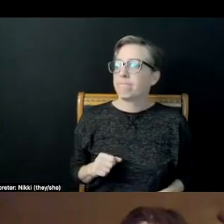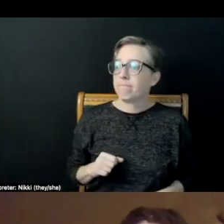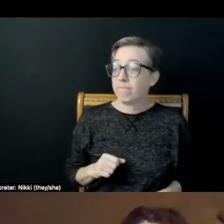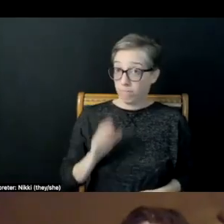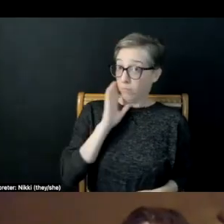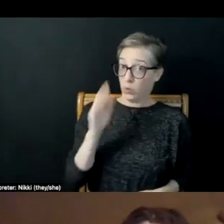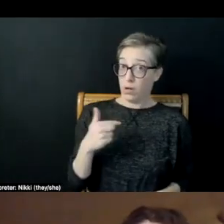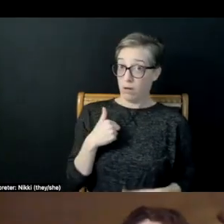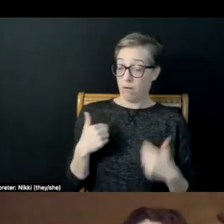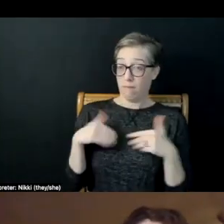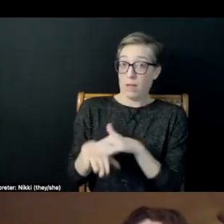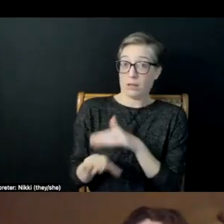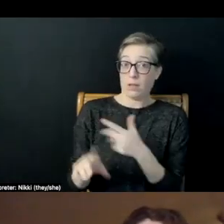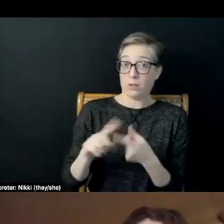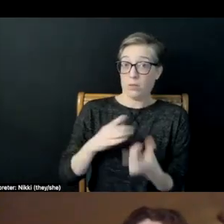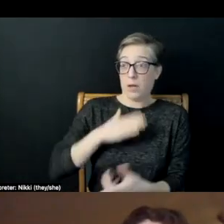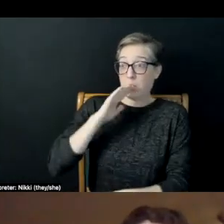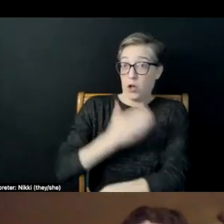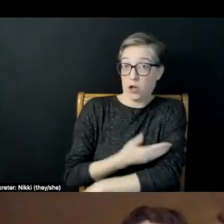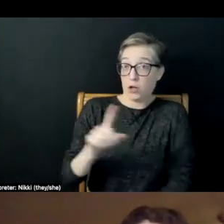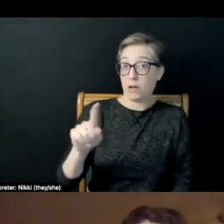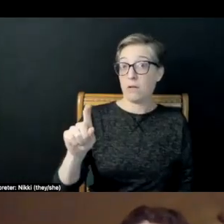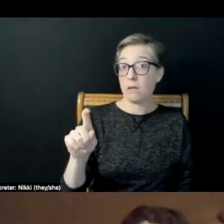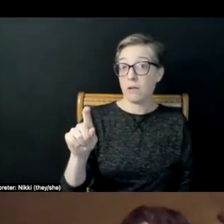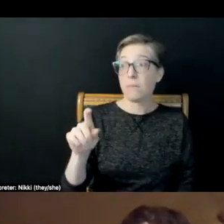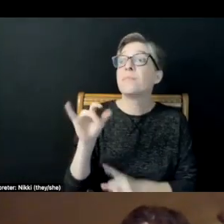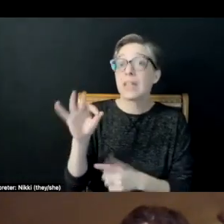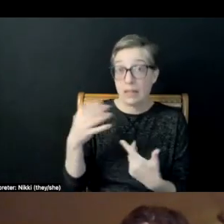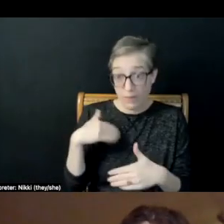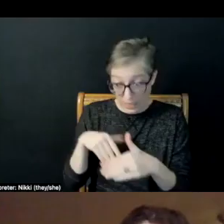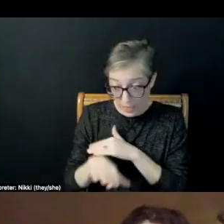and if I did, I feared being misjudged as unable to care for her.